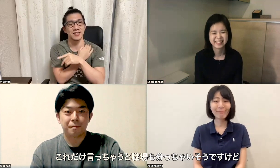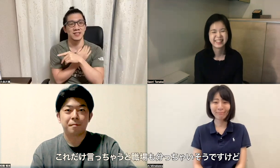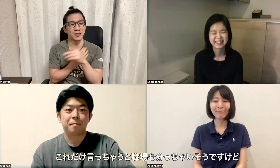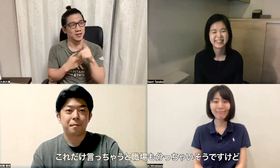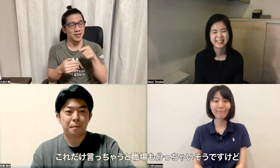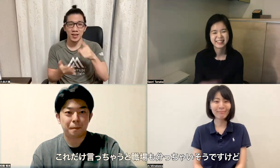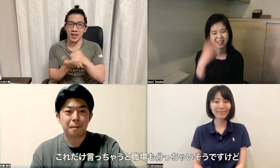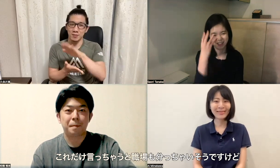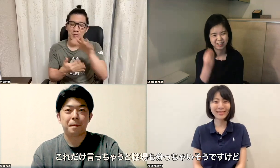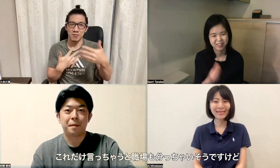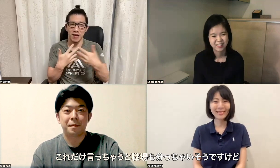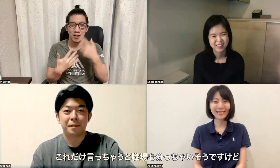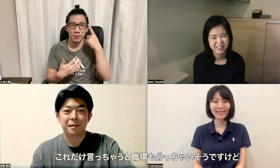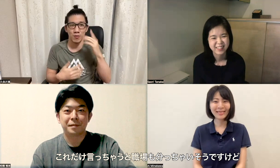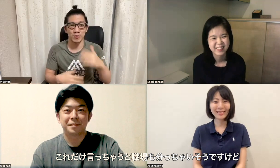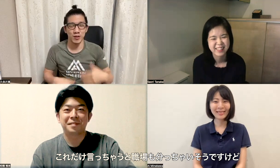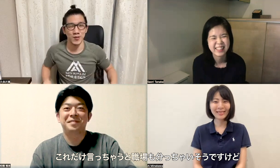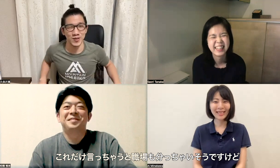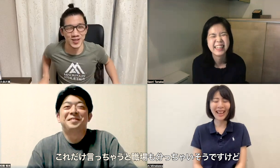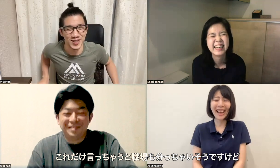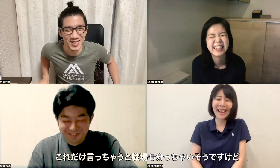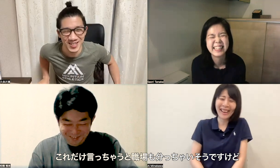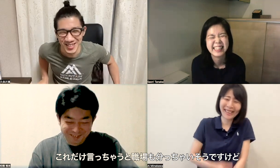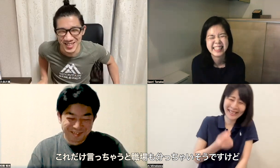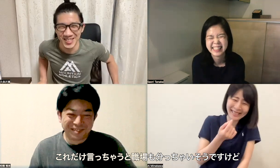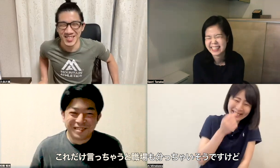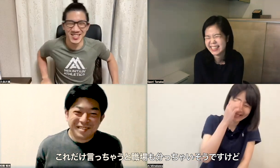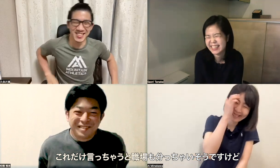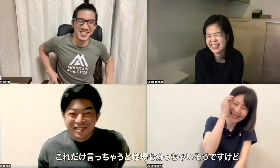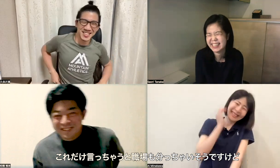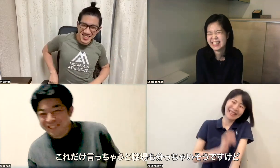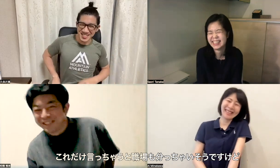Speaking too much, people can tell where my working place is